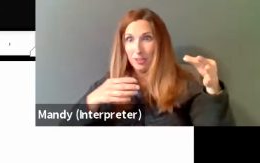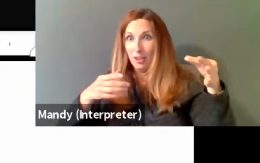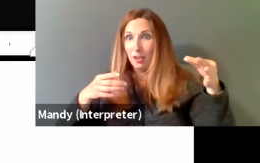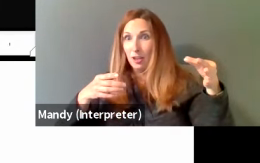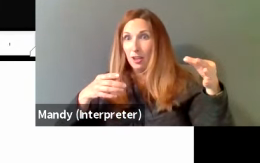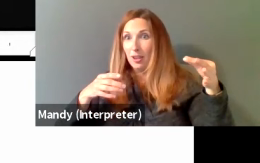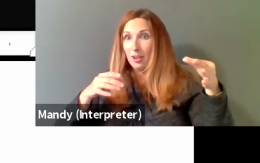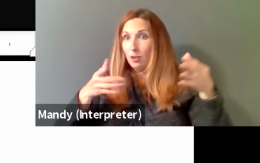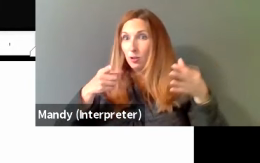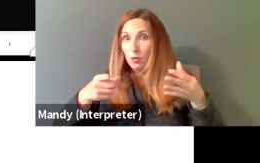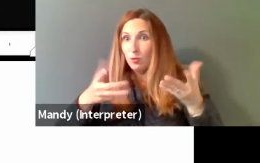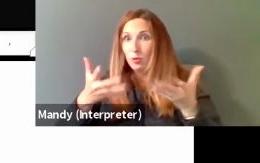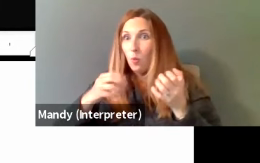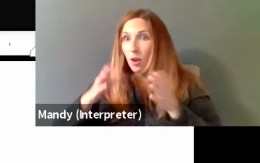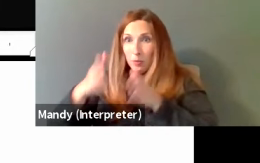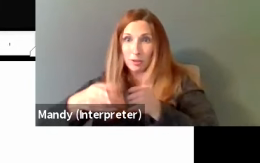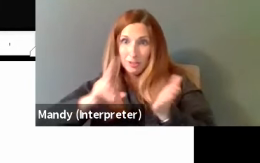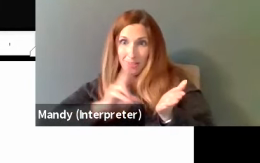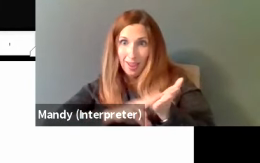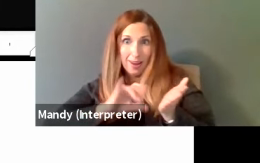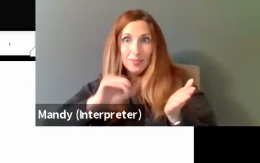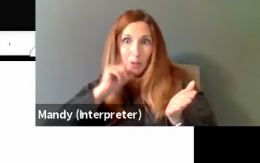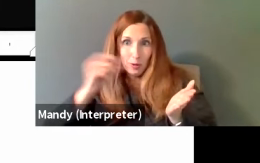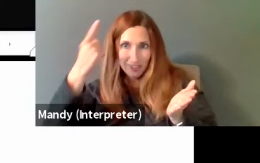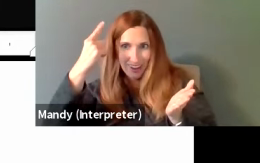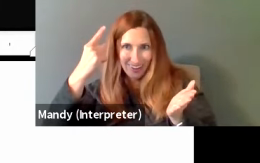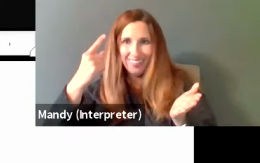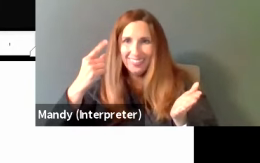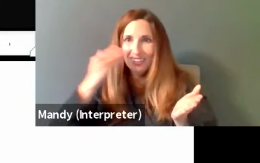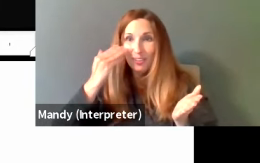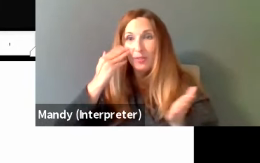If they did not, if they could not read it, you might be liable if you